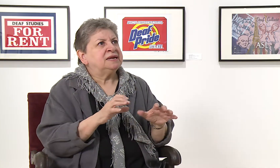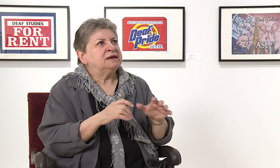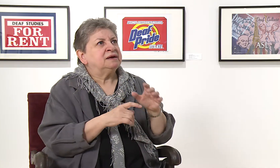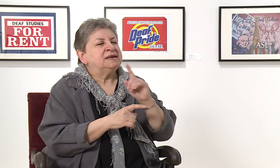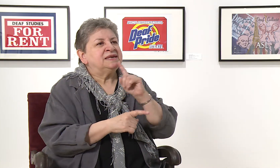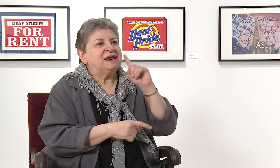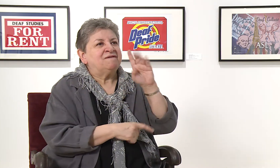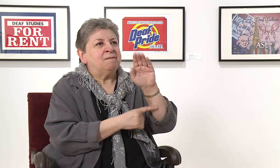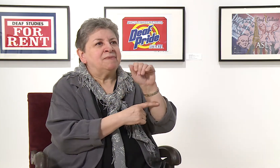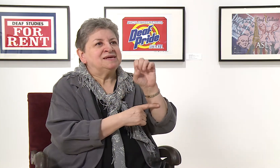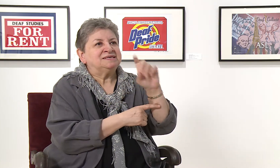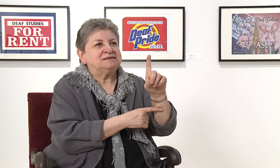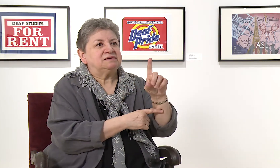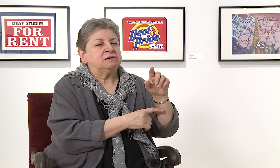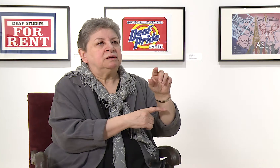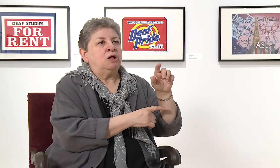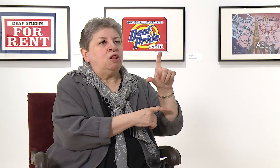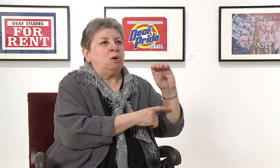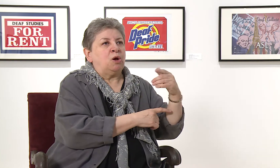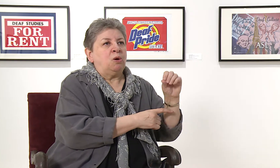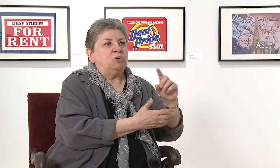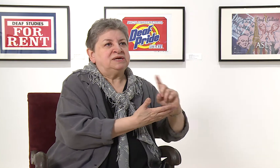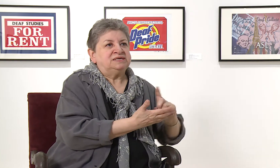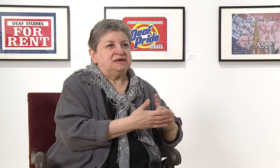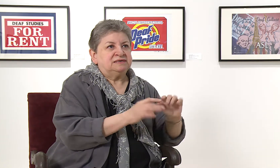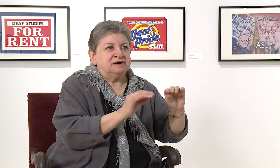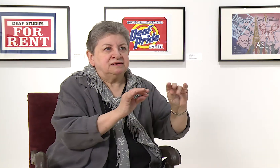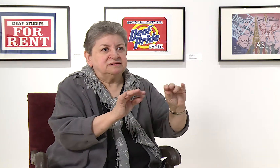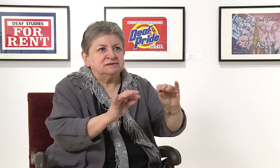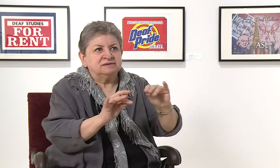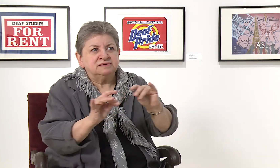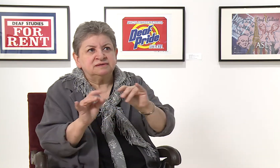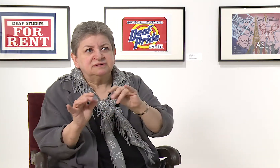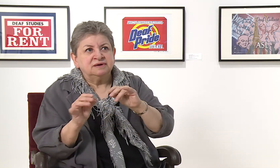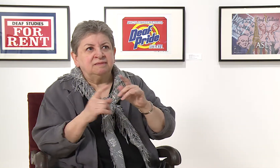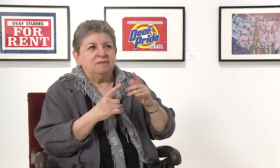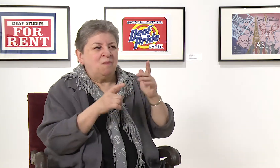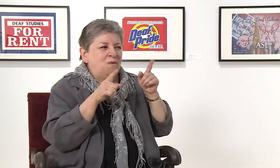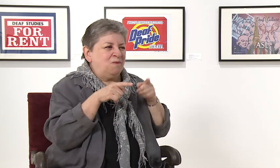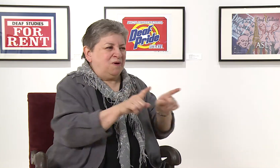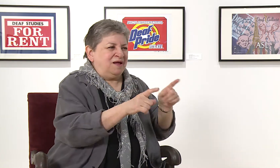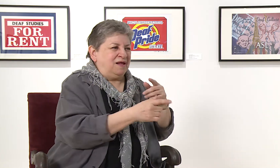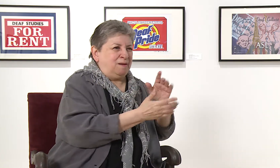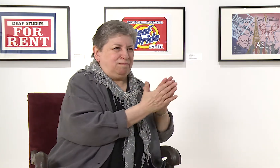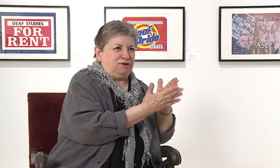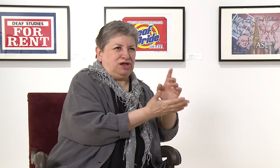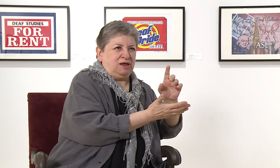I didn't do much Deaf Art during that time. I was doing Deaf-based logo design,